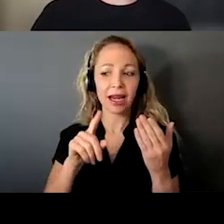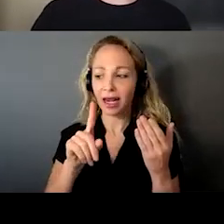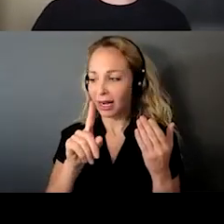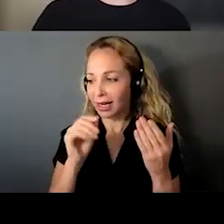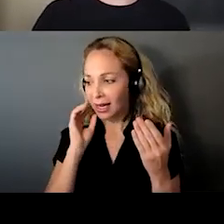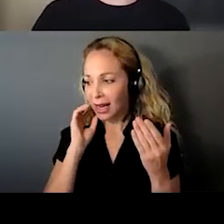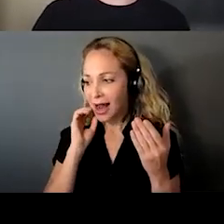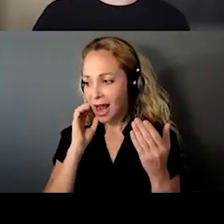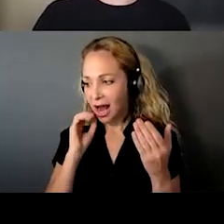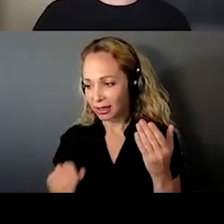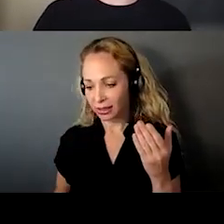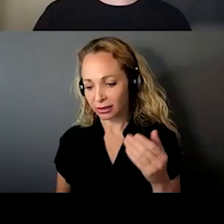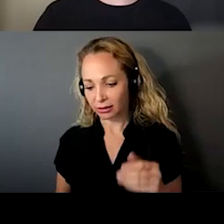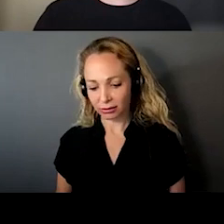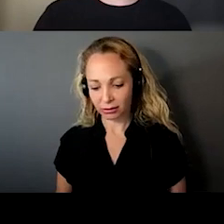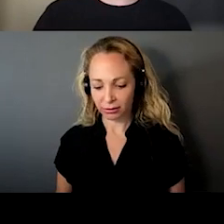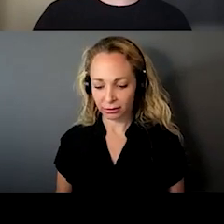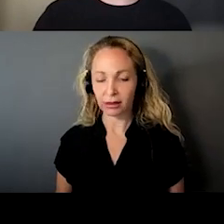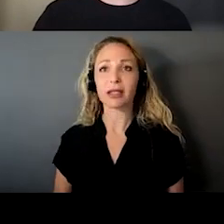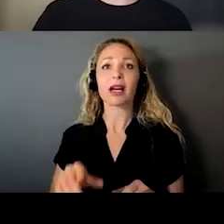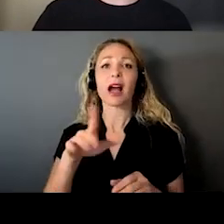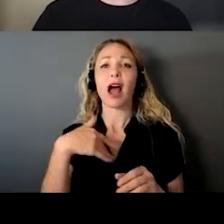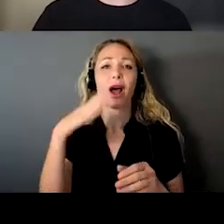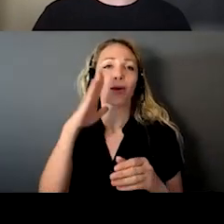DOING A LIVE RISKY DEMO OF IT.